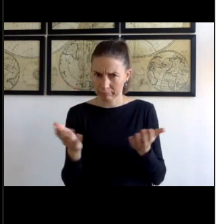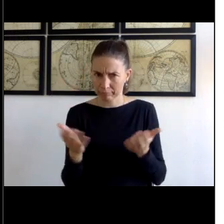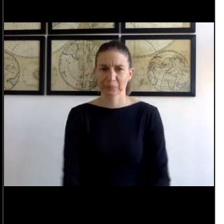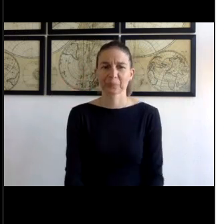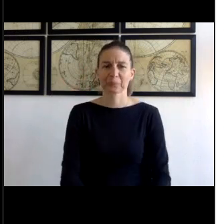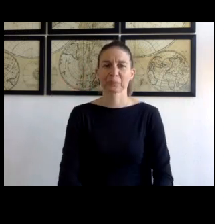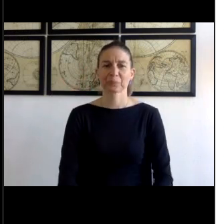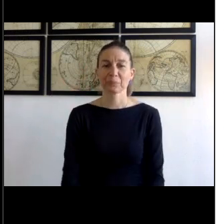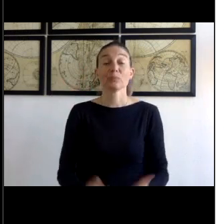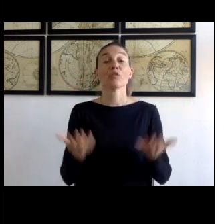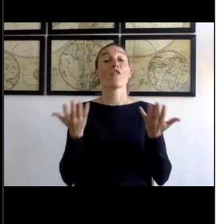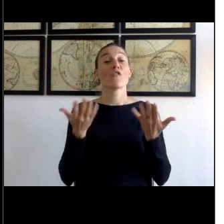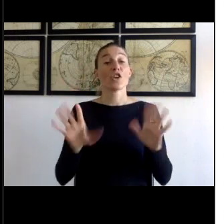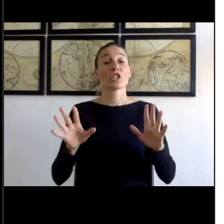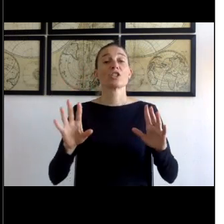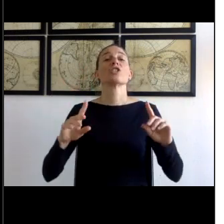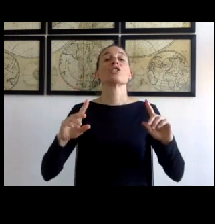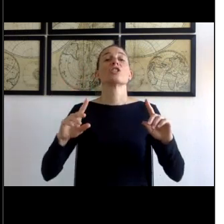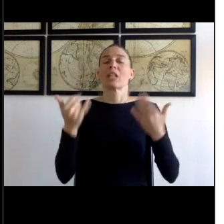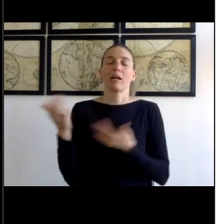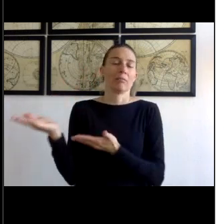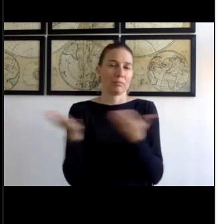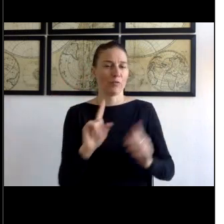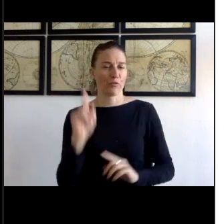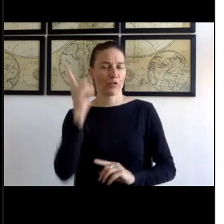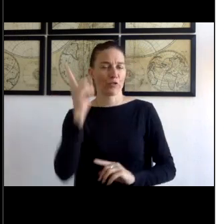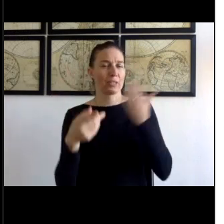who will start explaining you the scope. Mher.